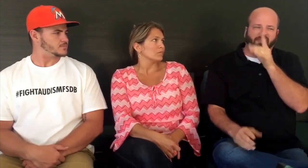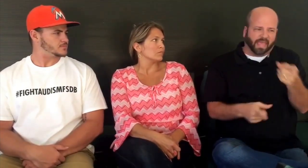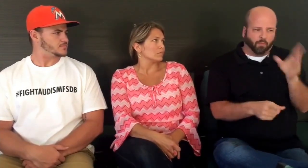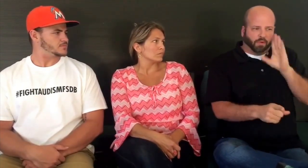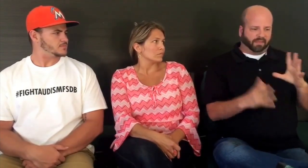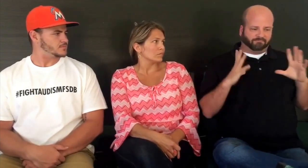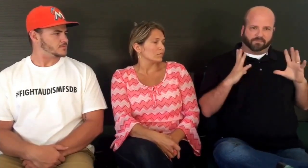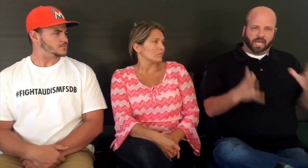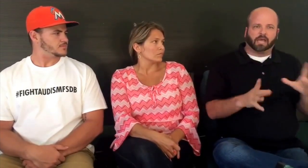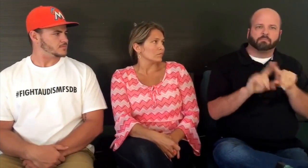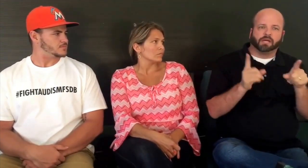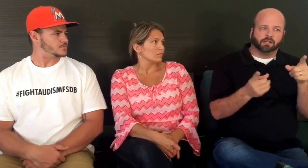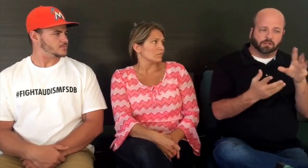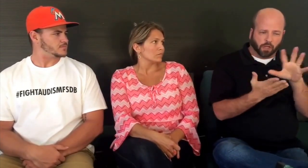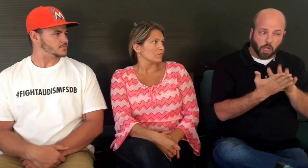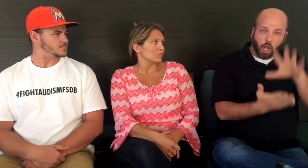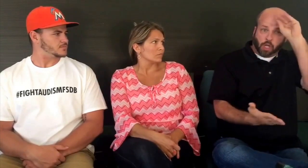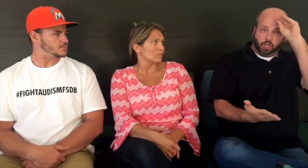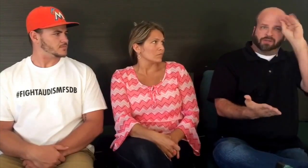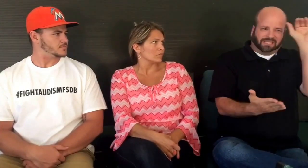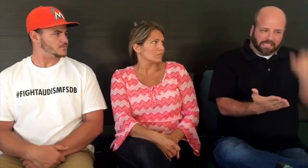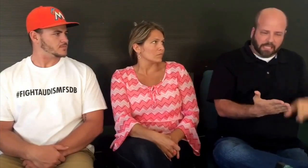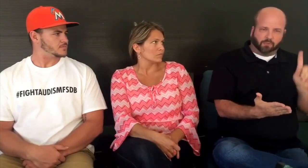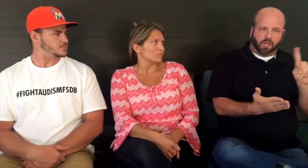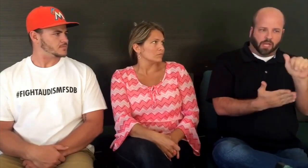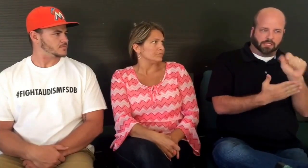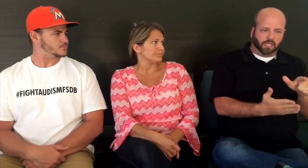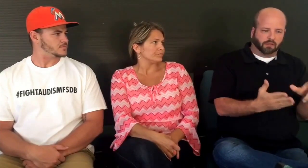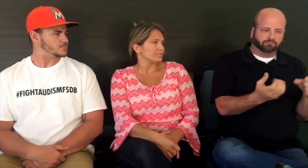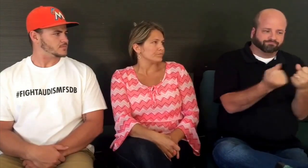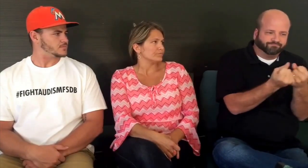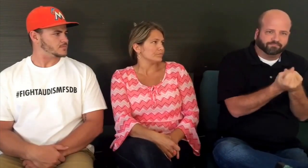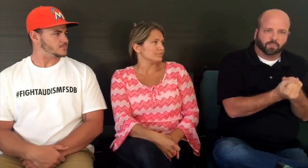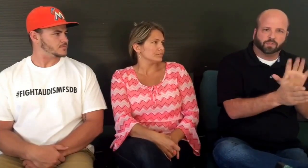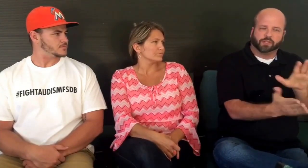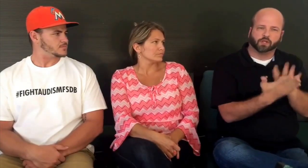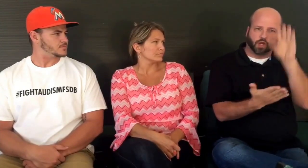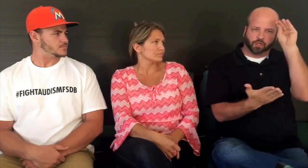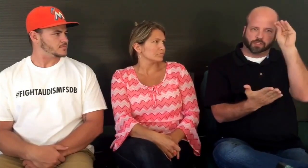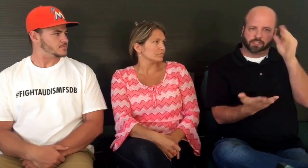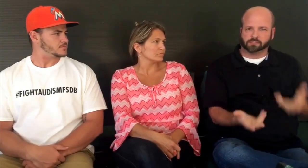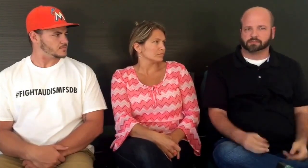They will be fine — for their learning, that’s where ASL will reinforce their education.